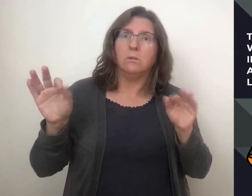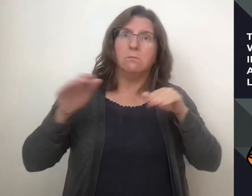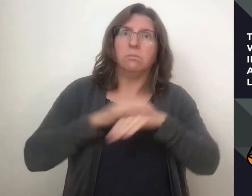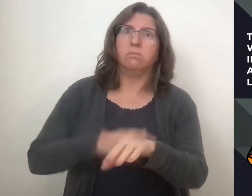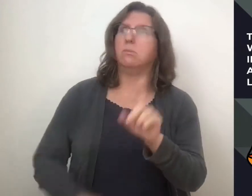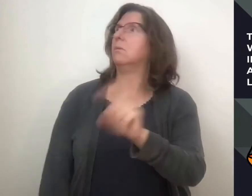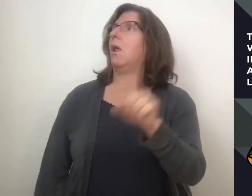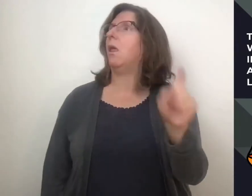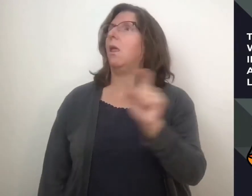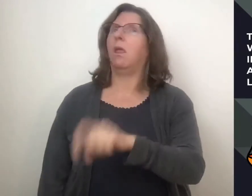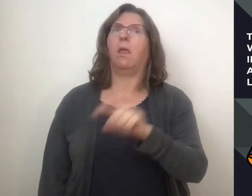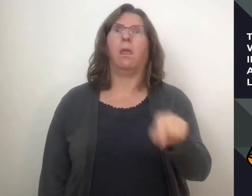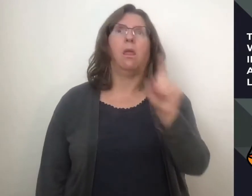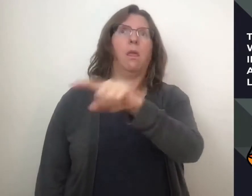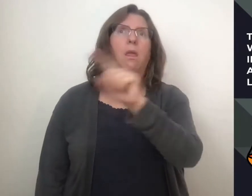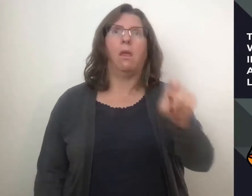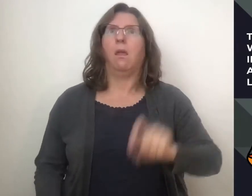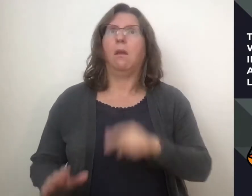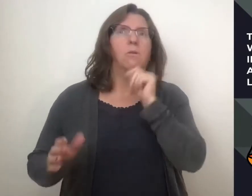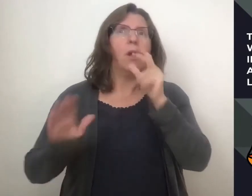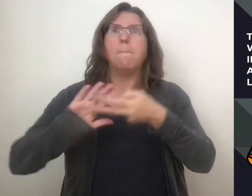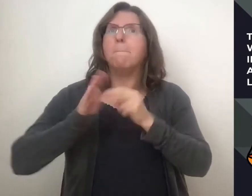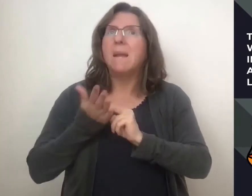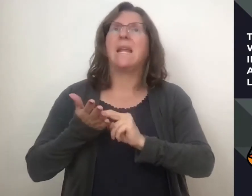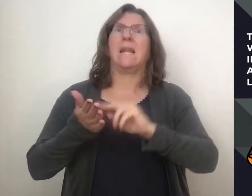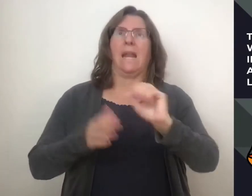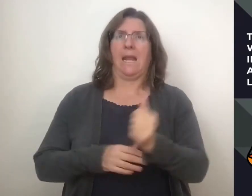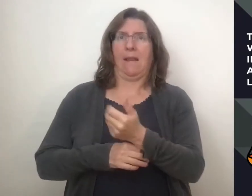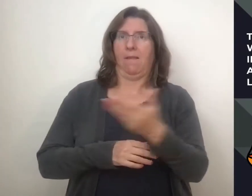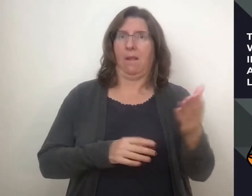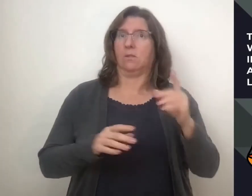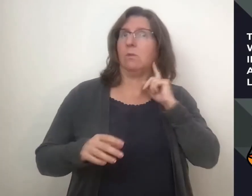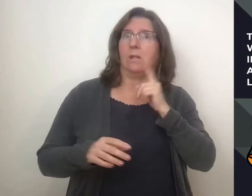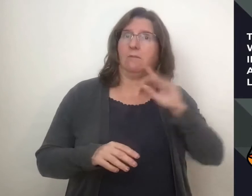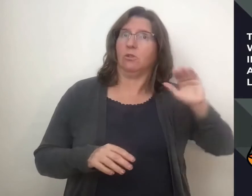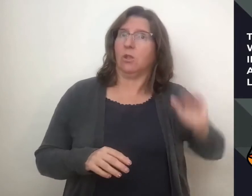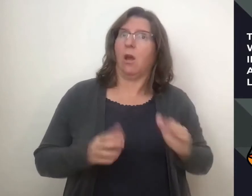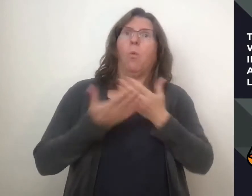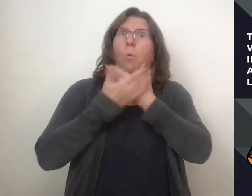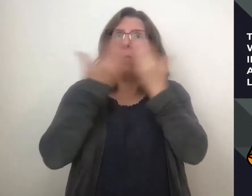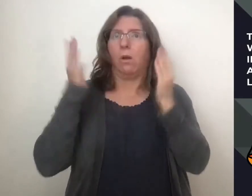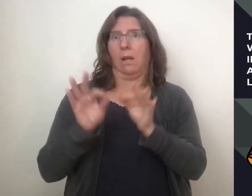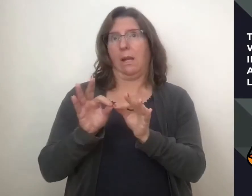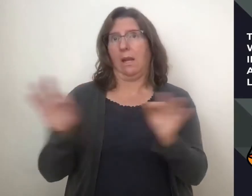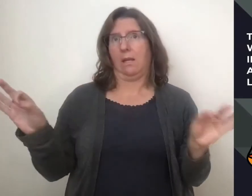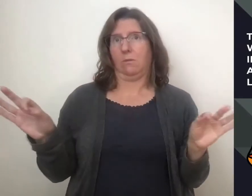All those pretty pictures and videos on a screen teach nothing, if the child has no language.